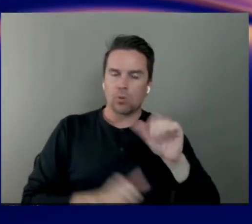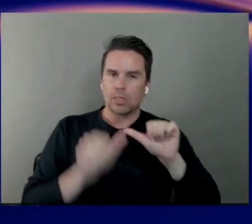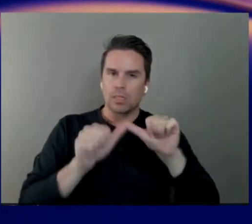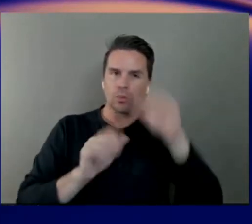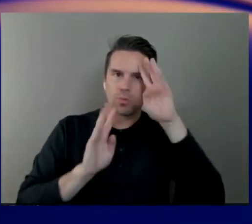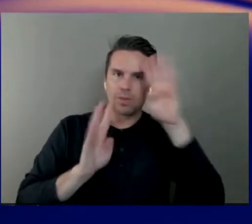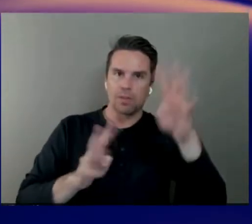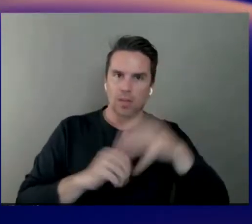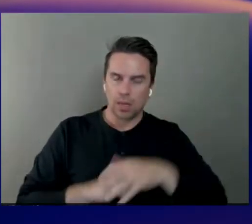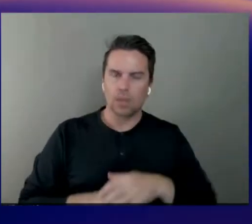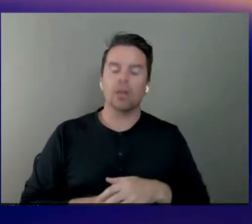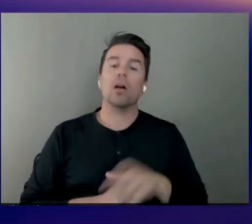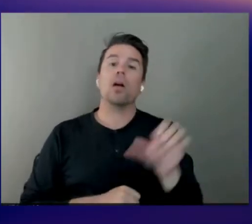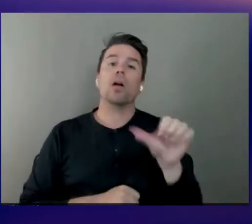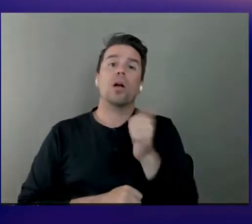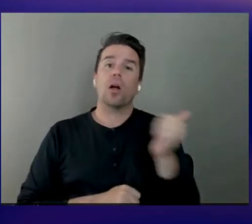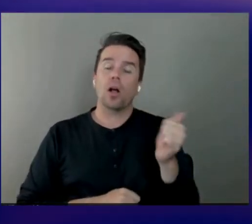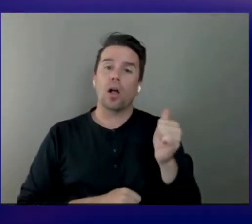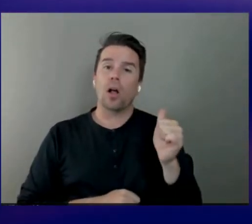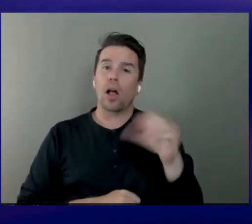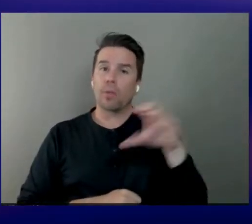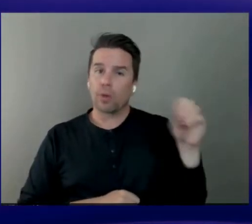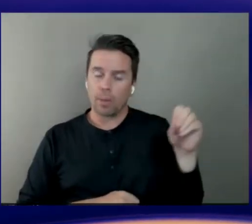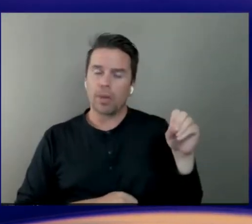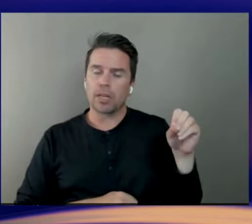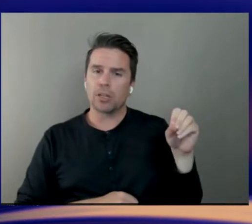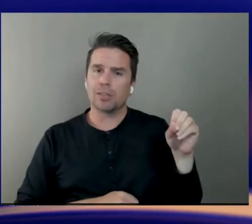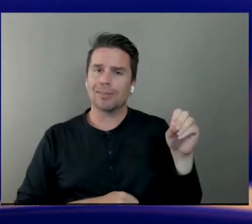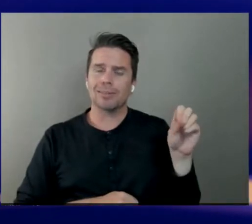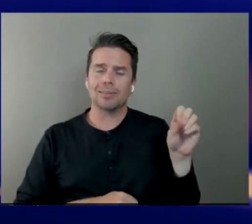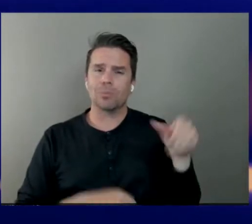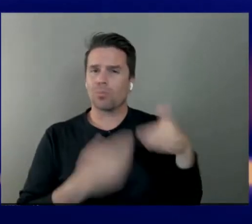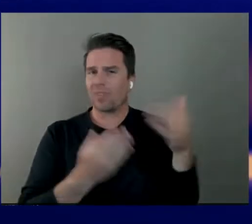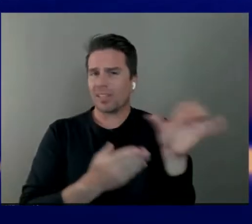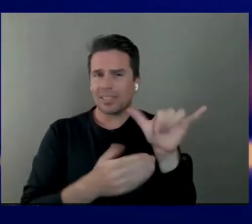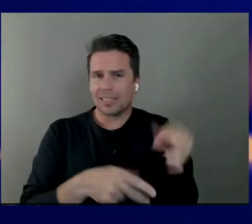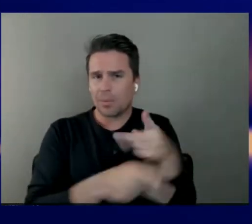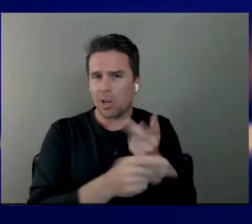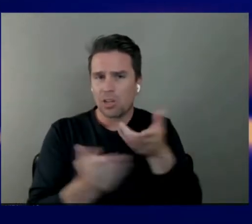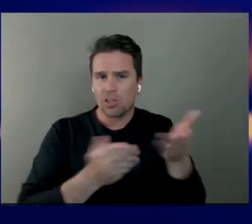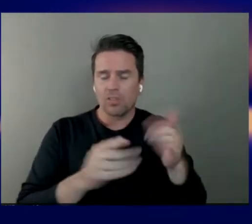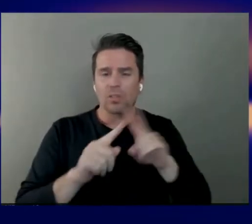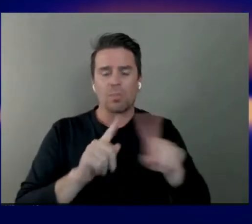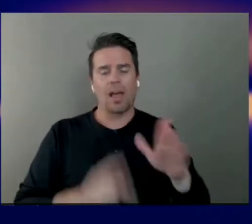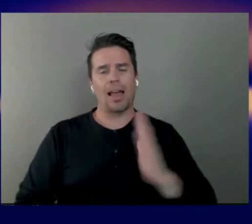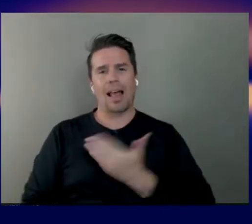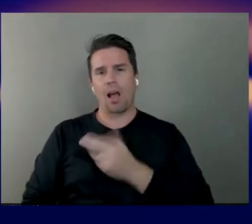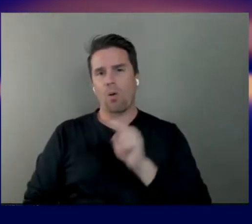and services as well, but certain benefits of the nitro system and owning that hypervisor have allowed us